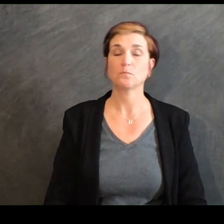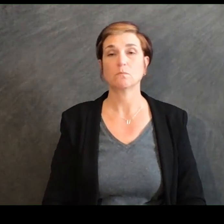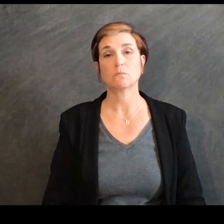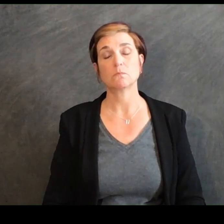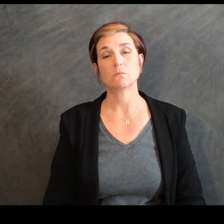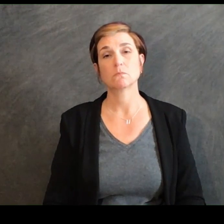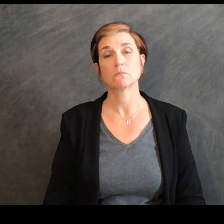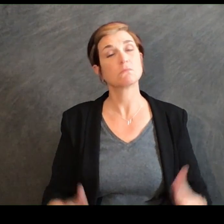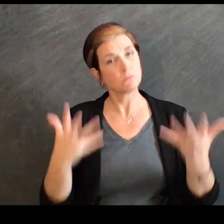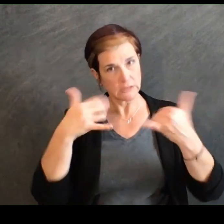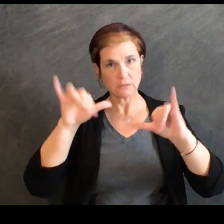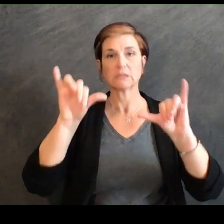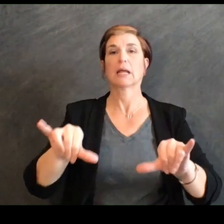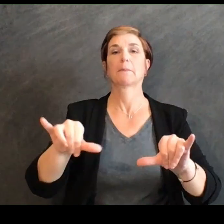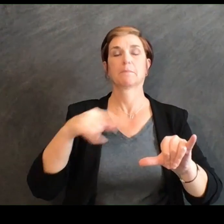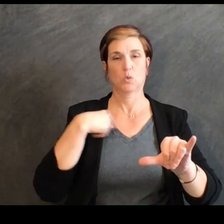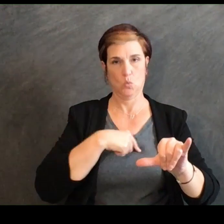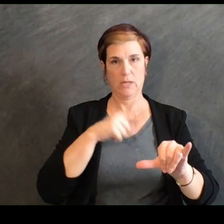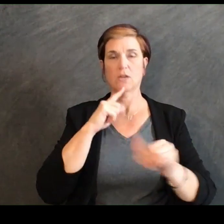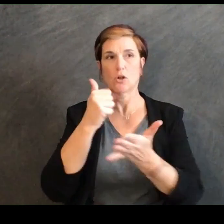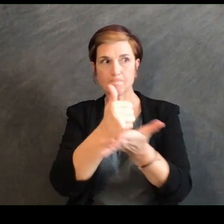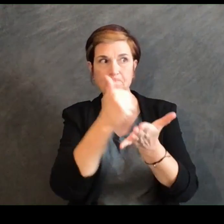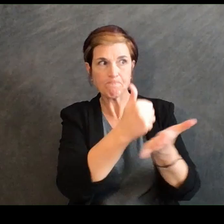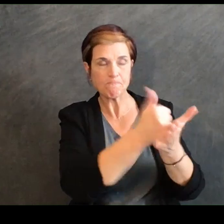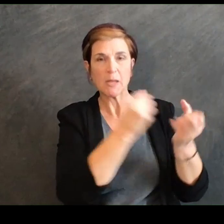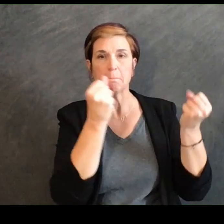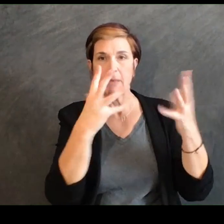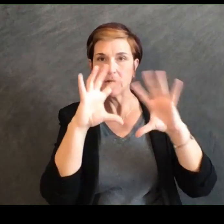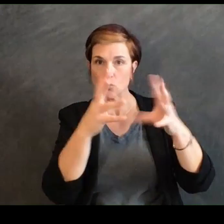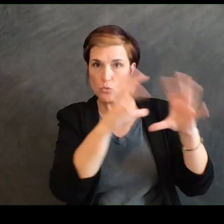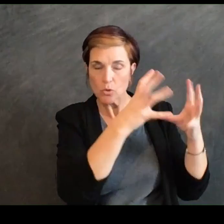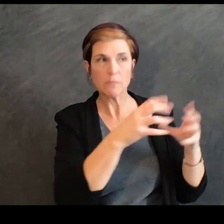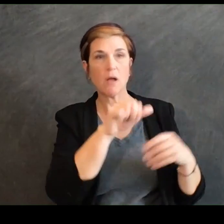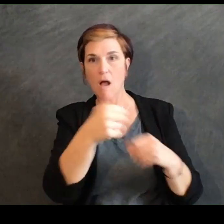working with a lot of groups of people and a lot of other nations with faith